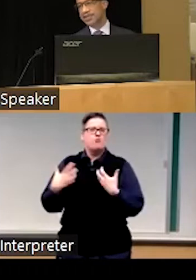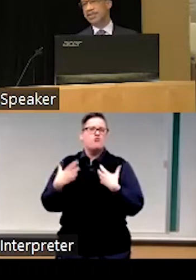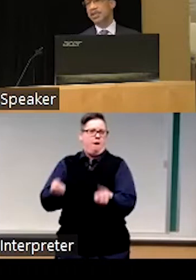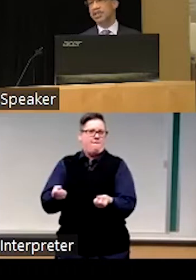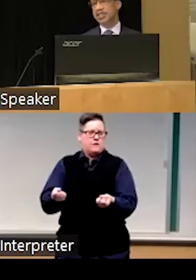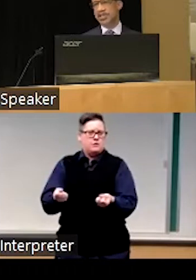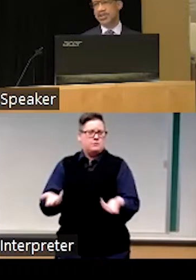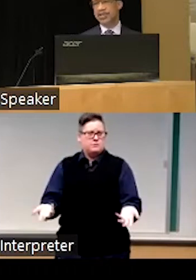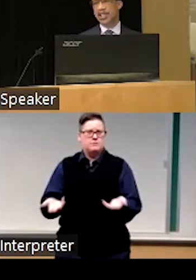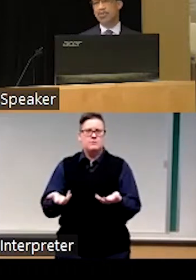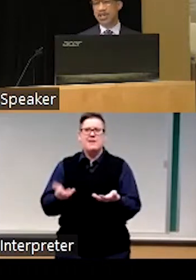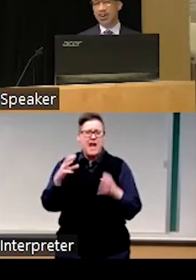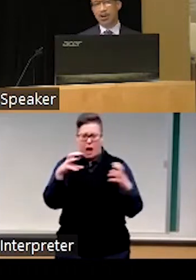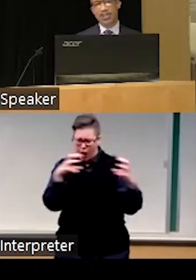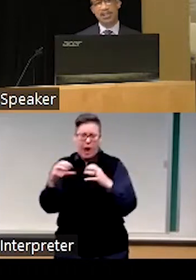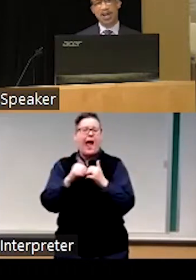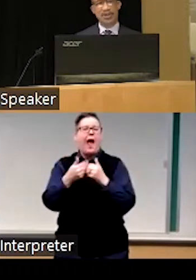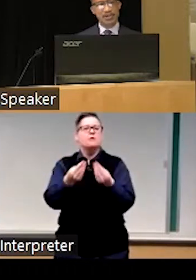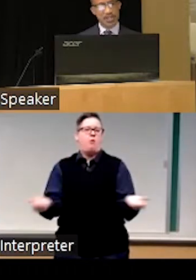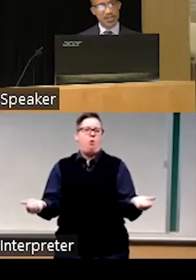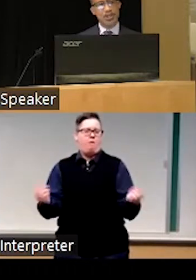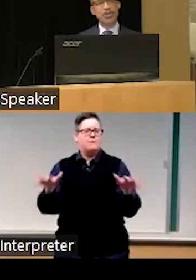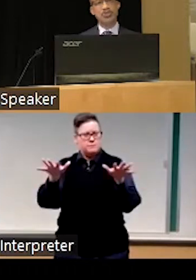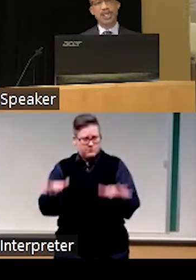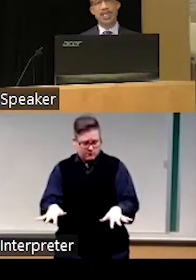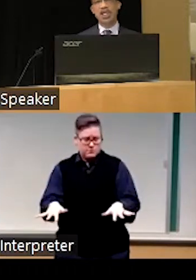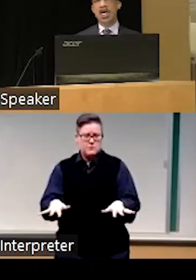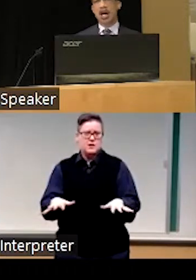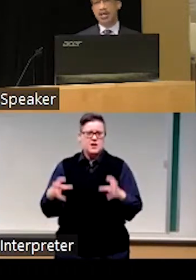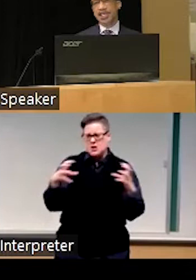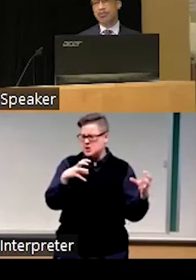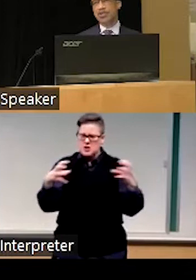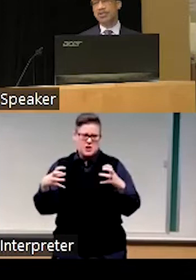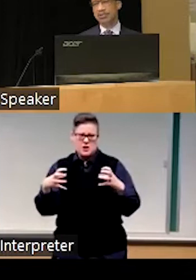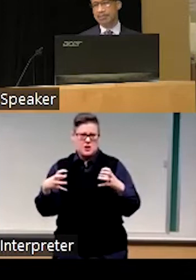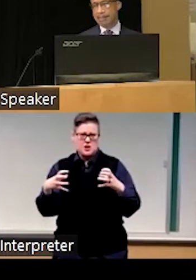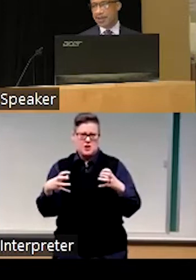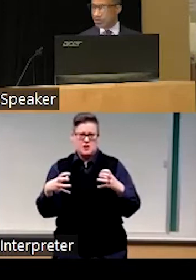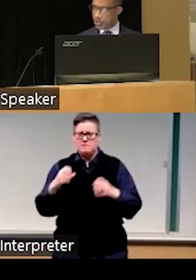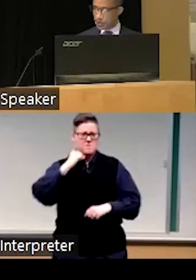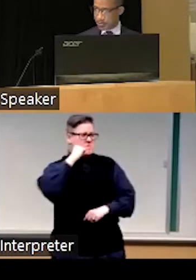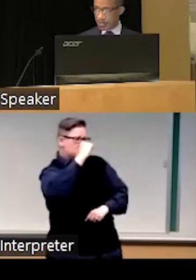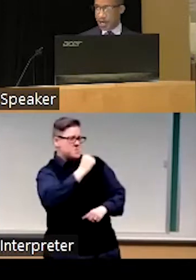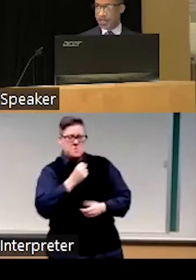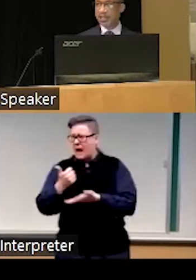these tensions can be calmed how the divisions between our attempts to reduce impairment